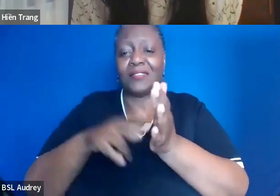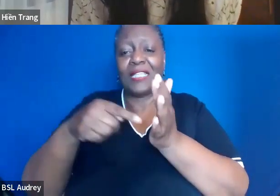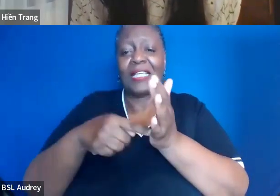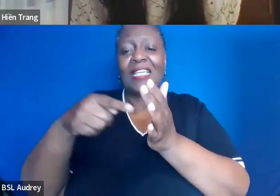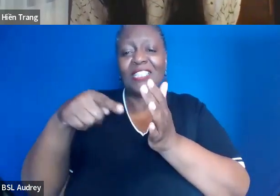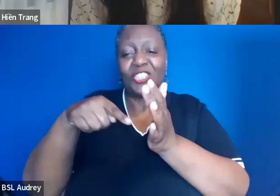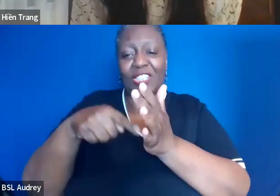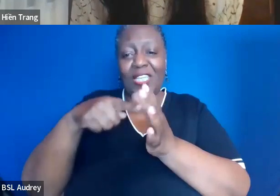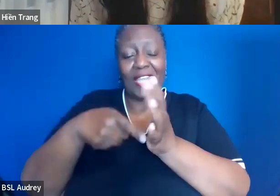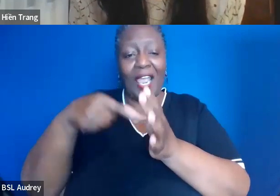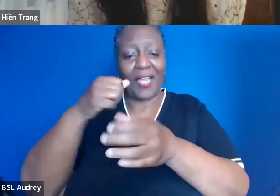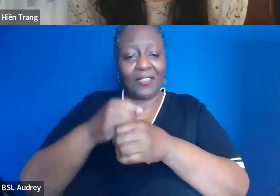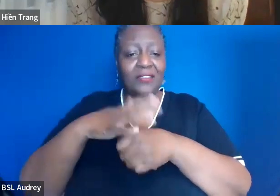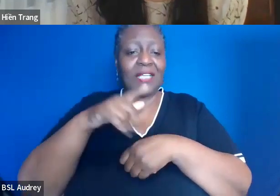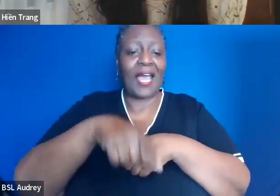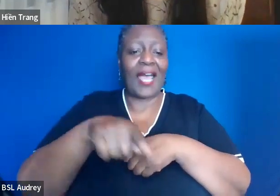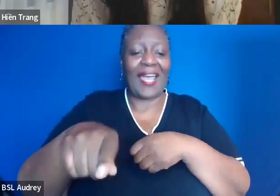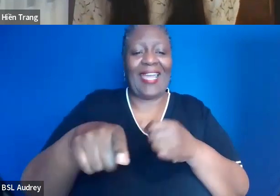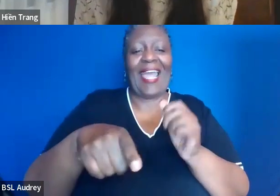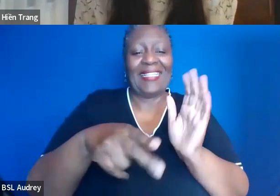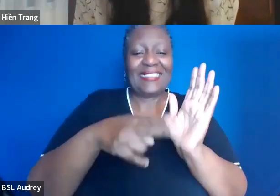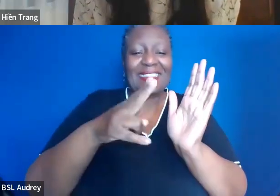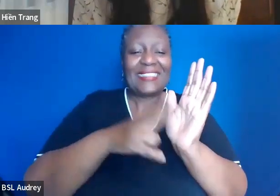coming in from Denver very early in the morning thank you so much